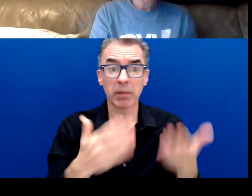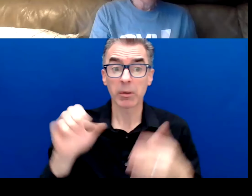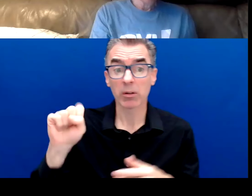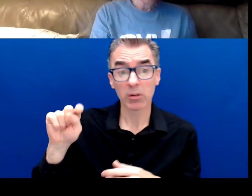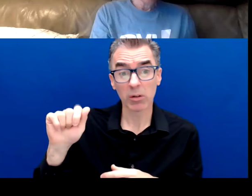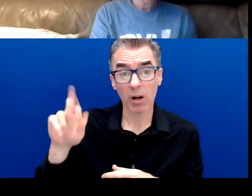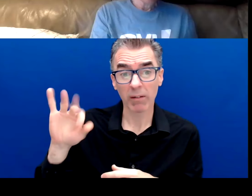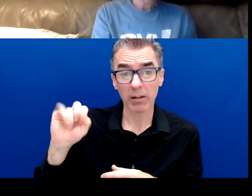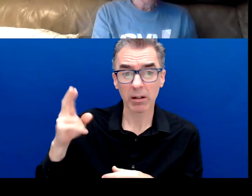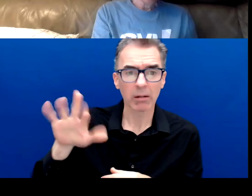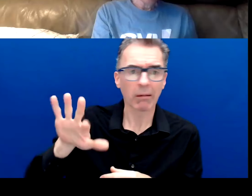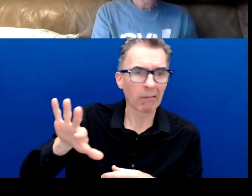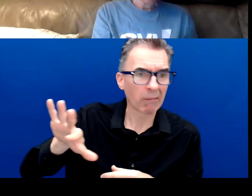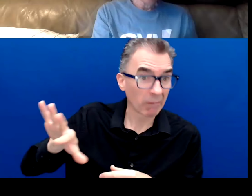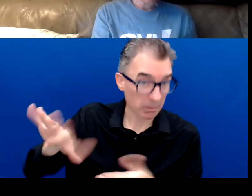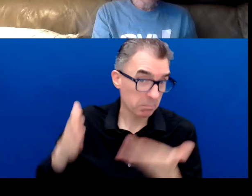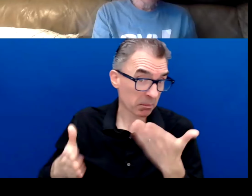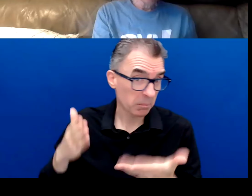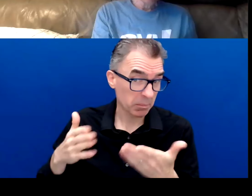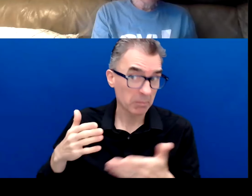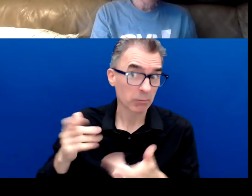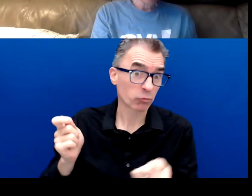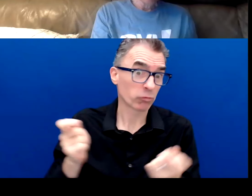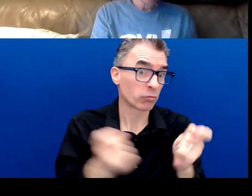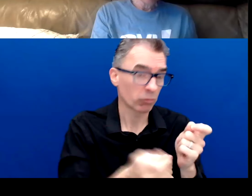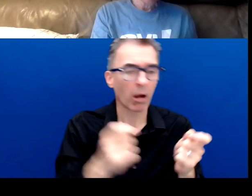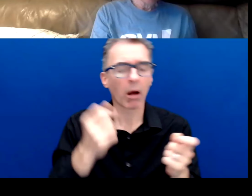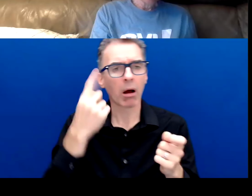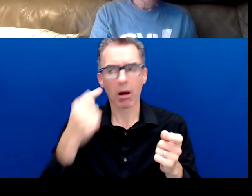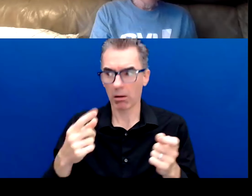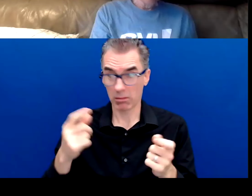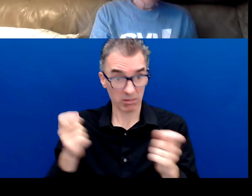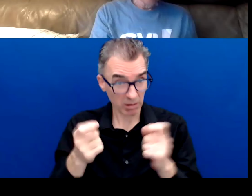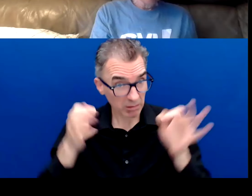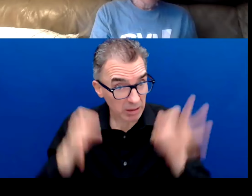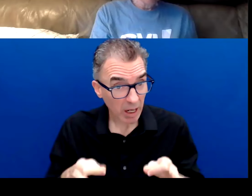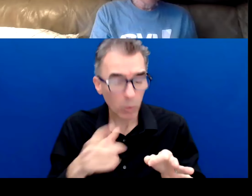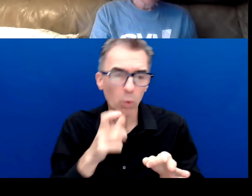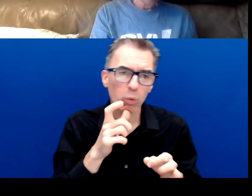But those conversations are in play now. And those who are having those conversations are aware